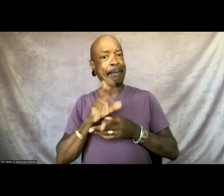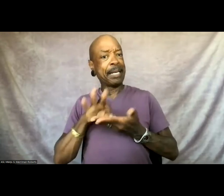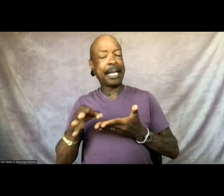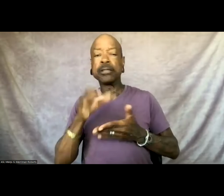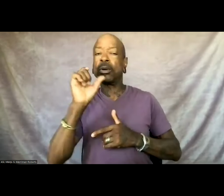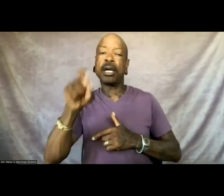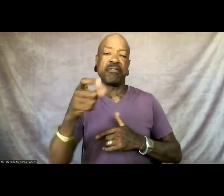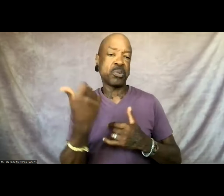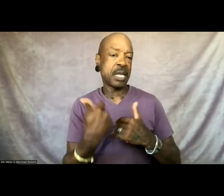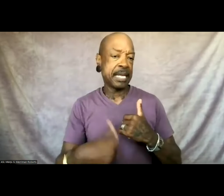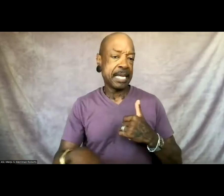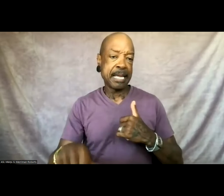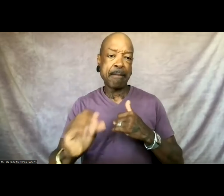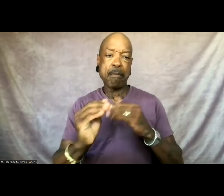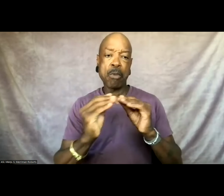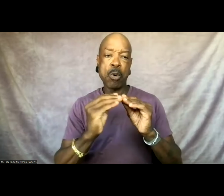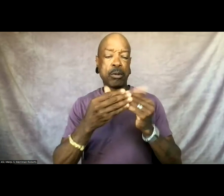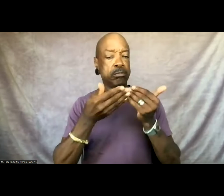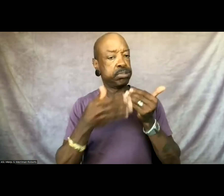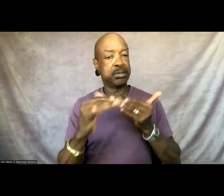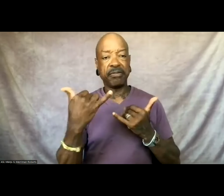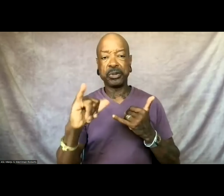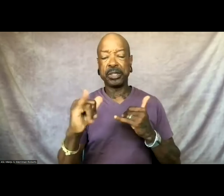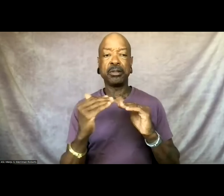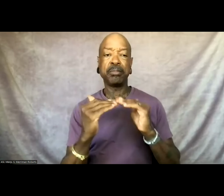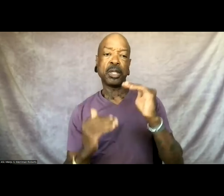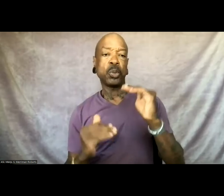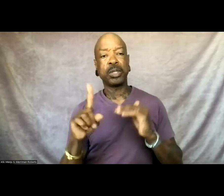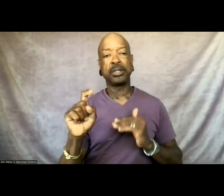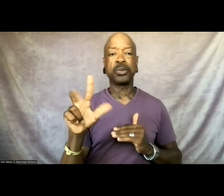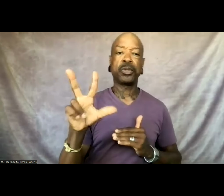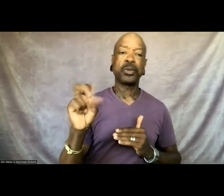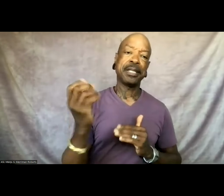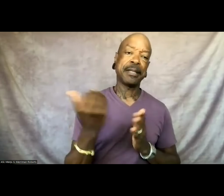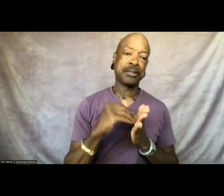choice between, you know, spending down their assets so